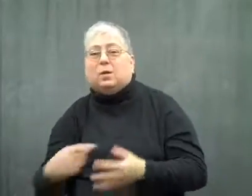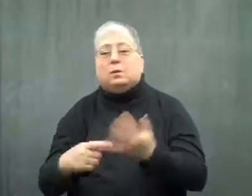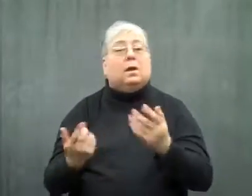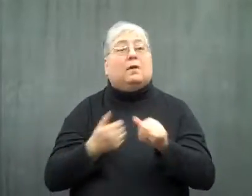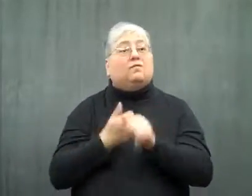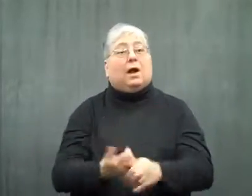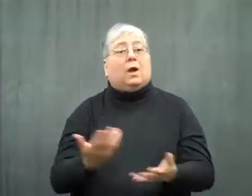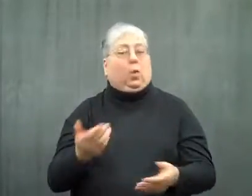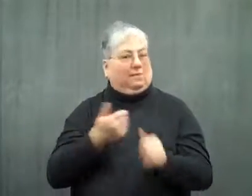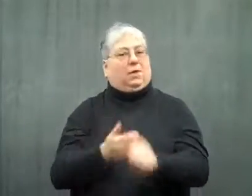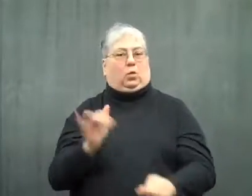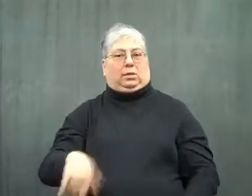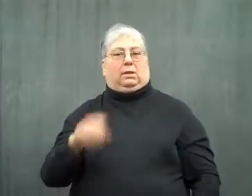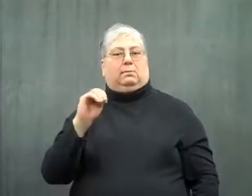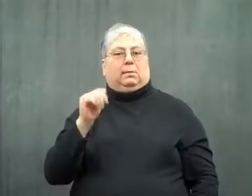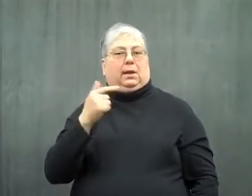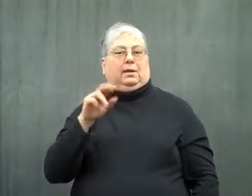appear to follow the direction of the magnetic field.